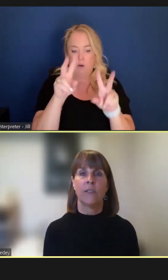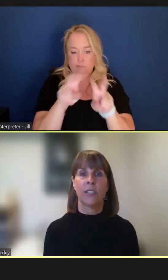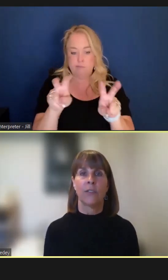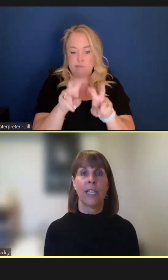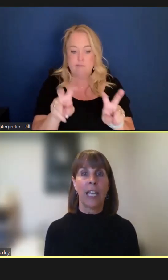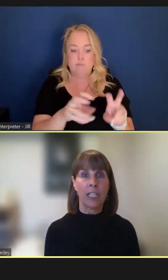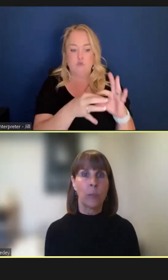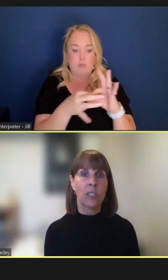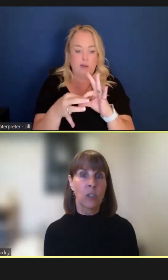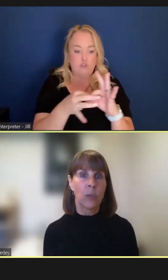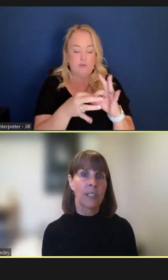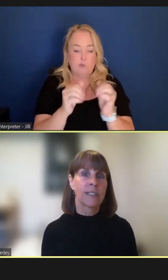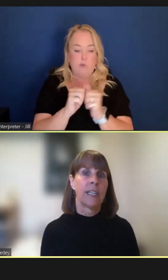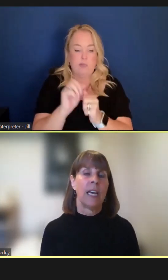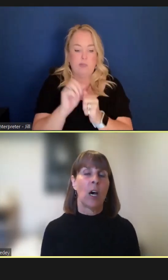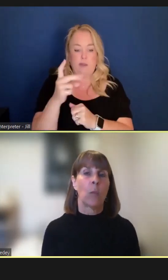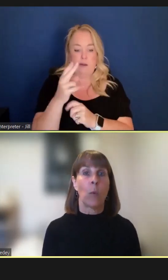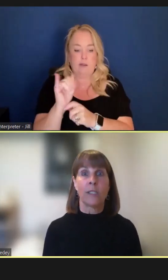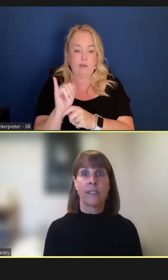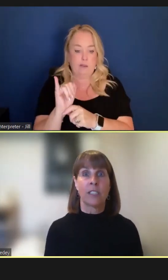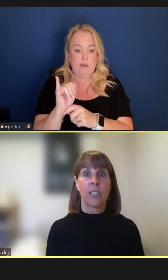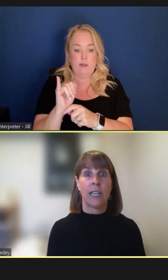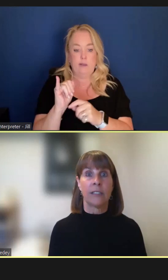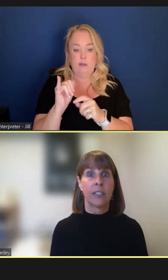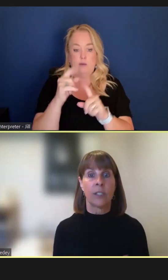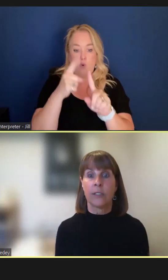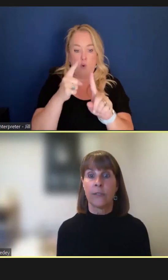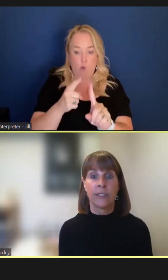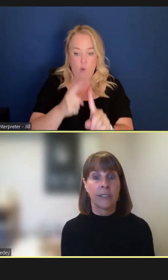different Eddie benchmarks um was the child's hearing